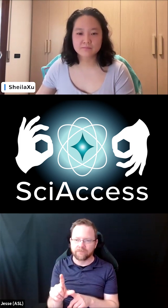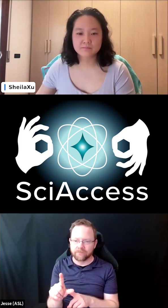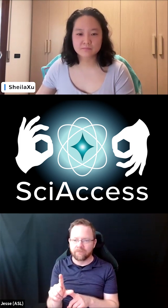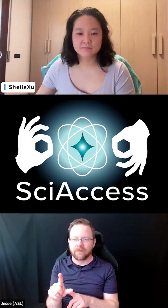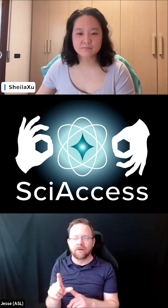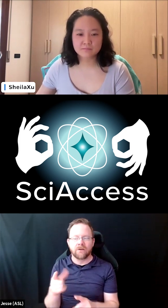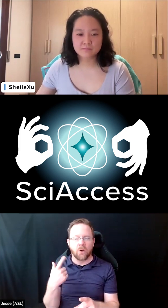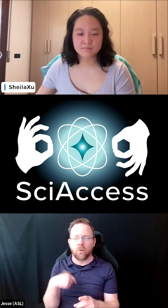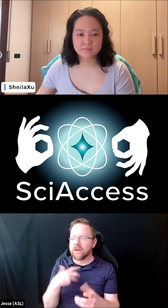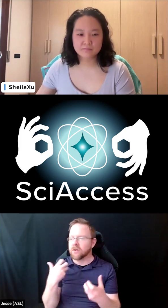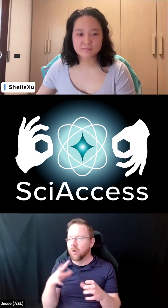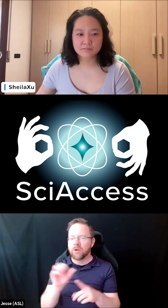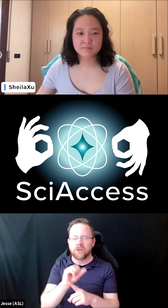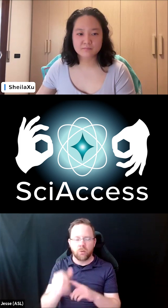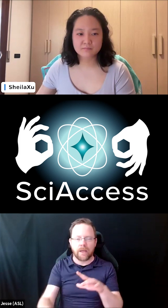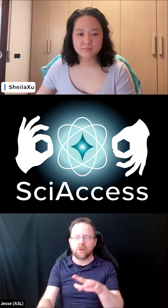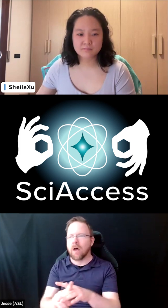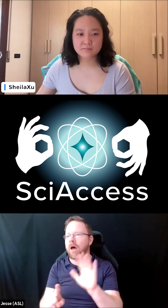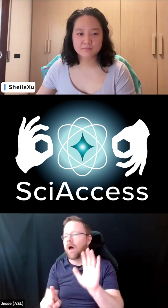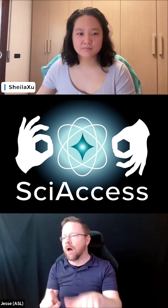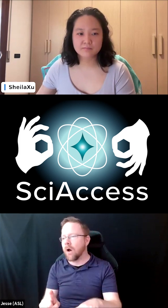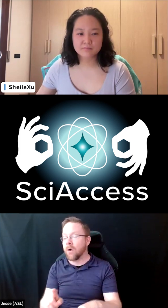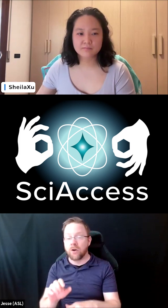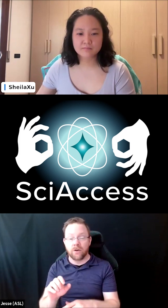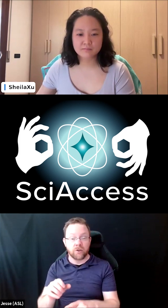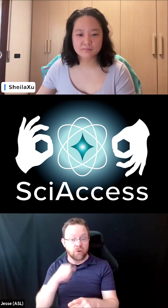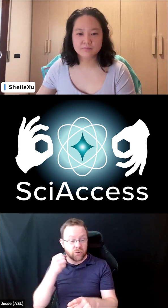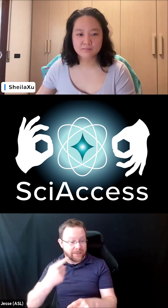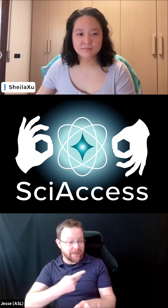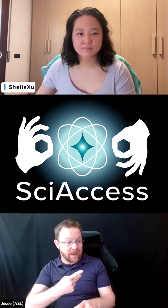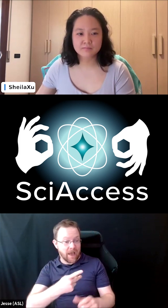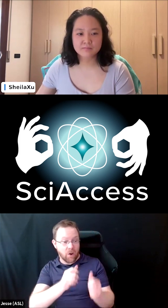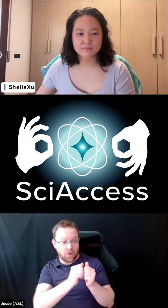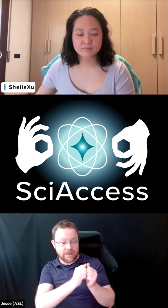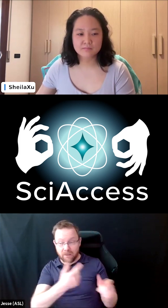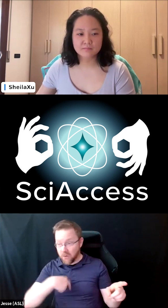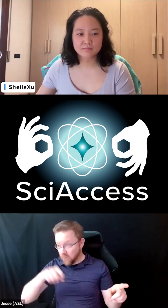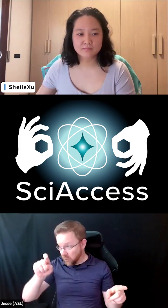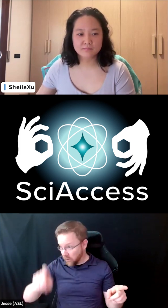together we have -- I can learn to sign and Sheila can